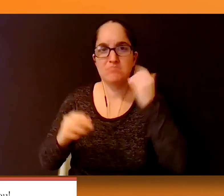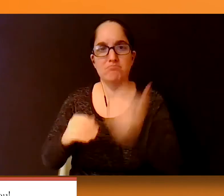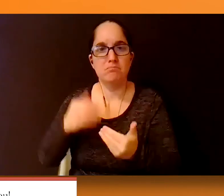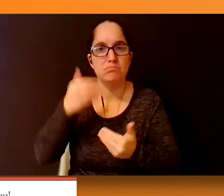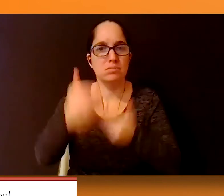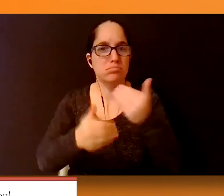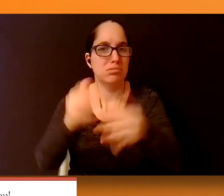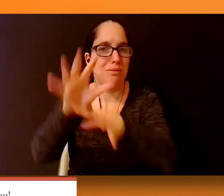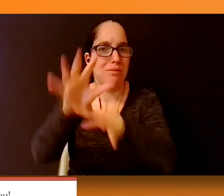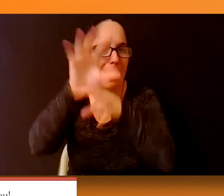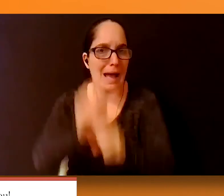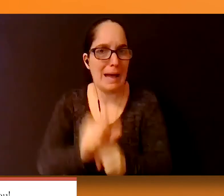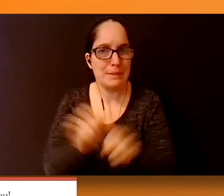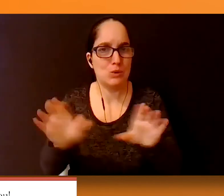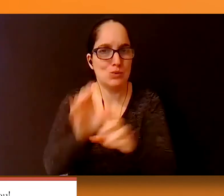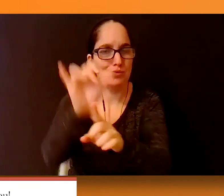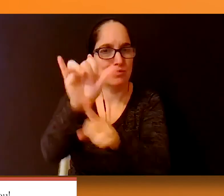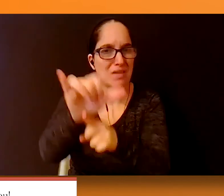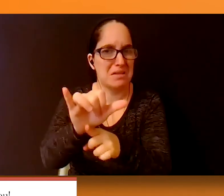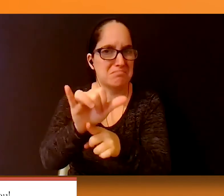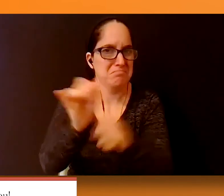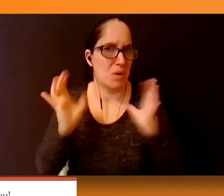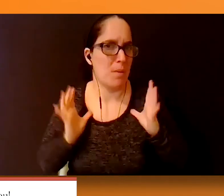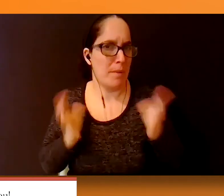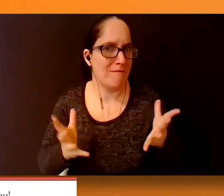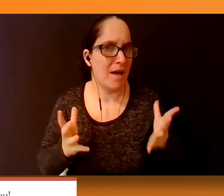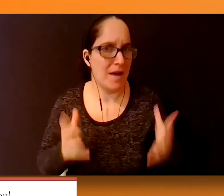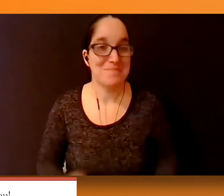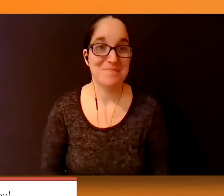you just can do it, right?